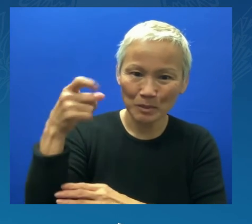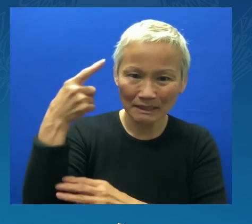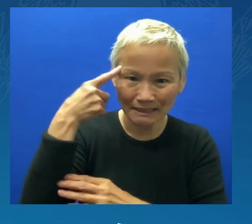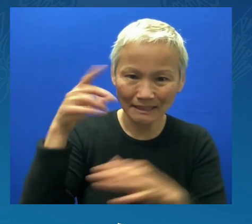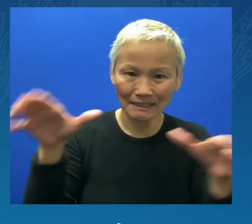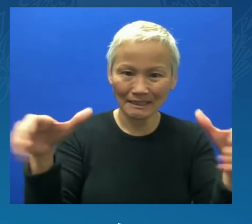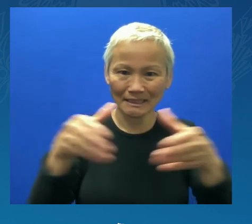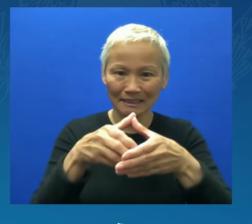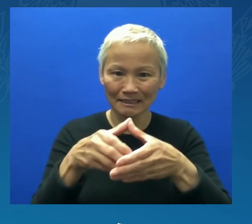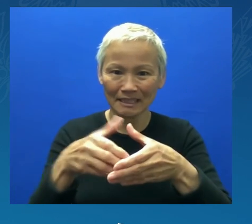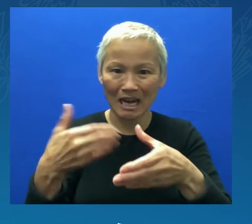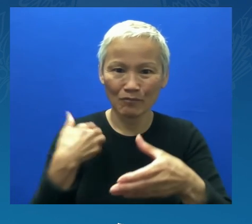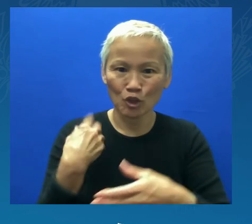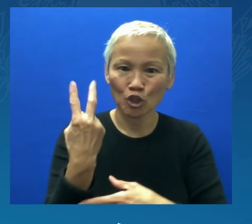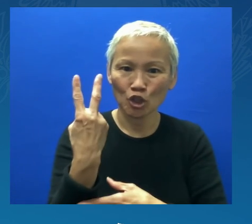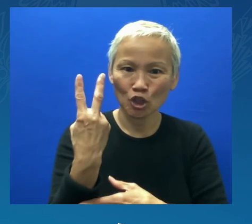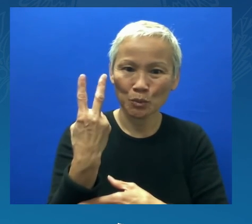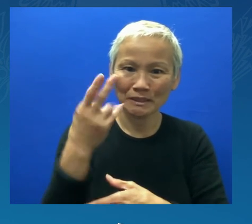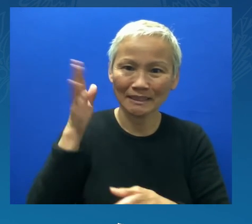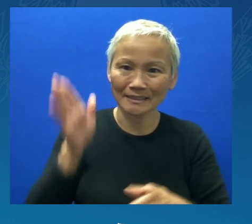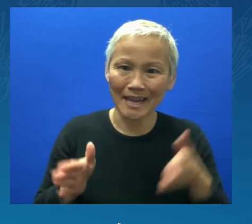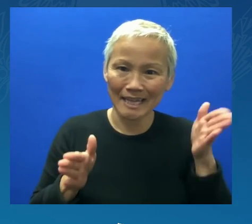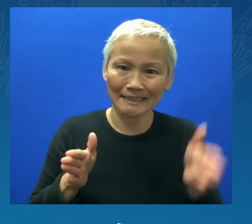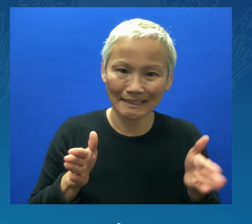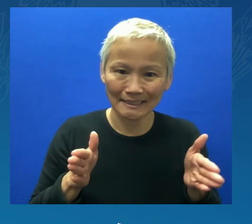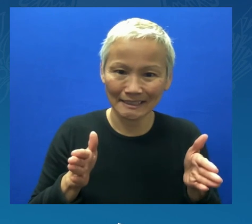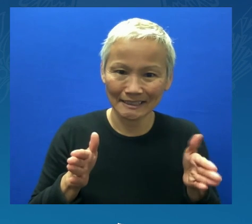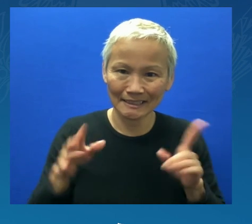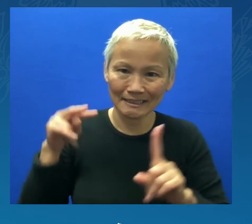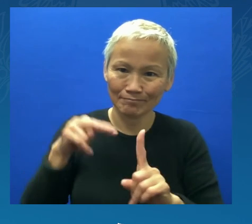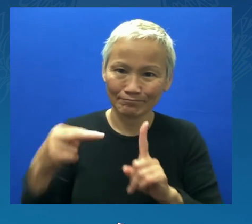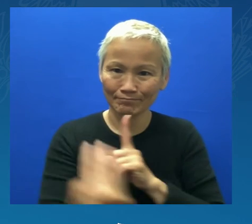On the one hand, when a democracy is intact,